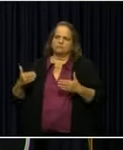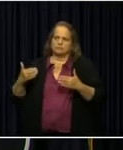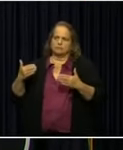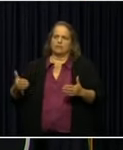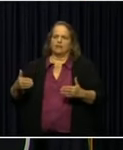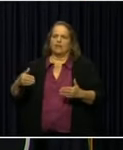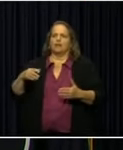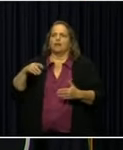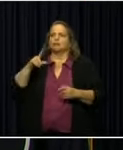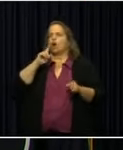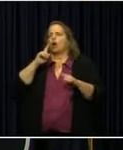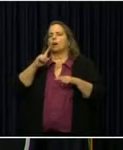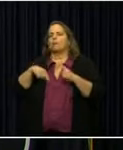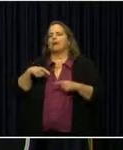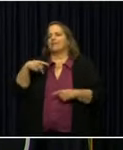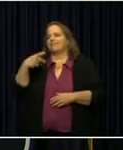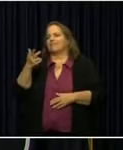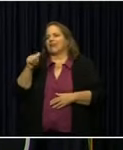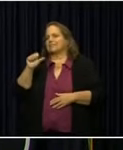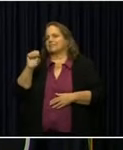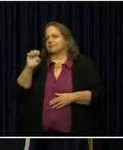OF IT.